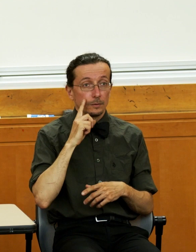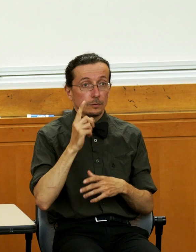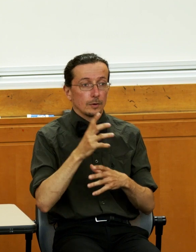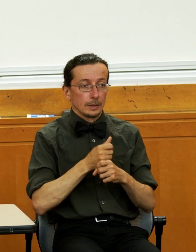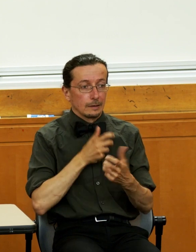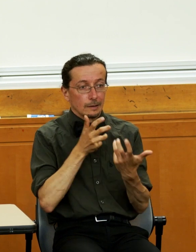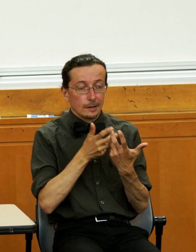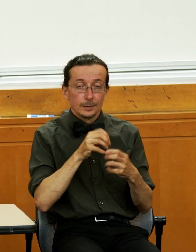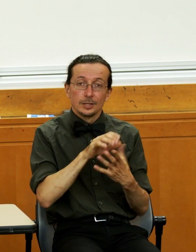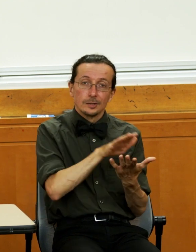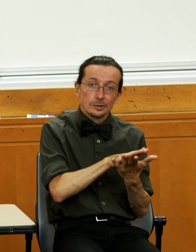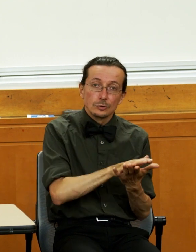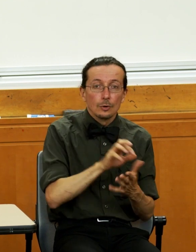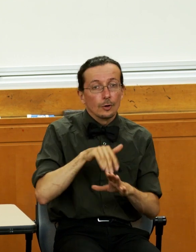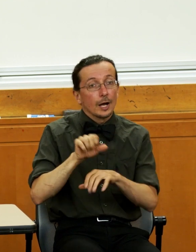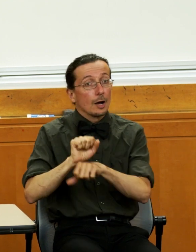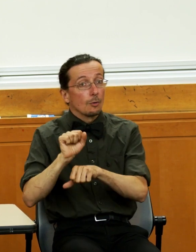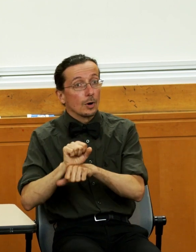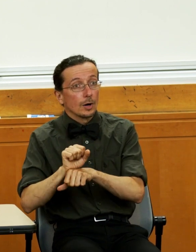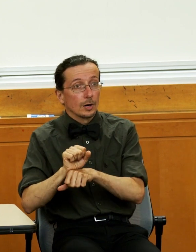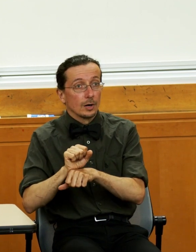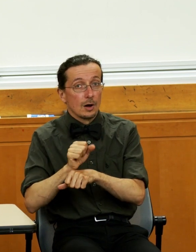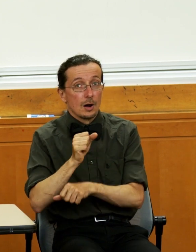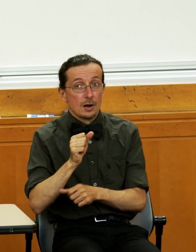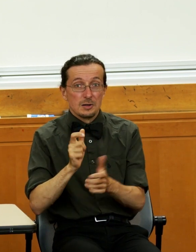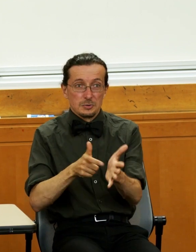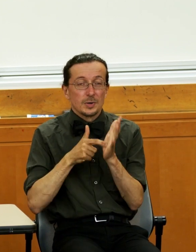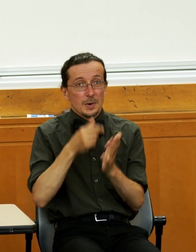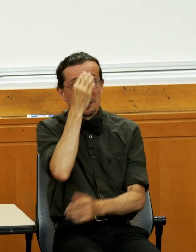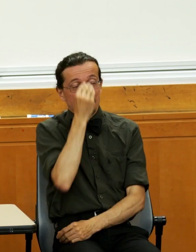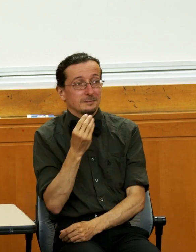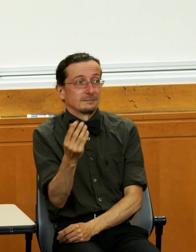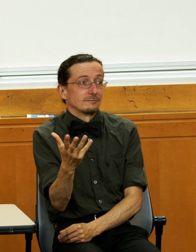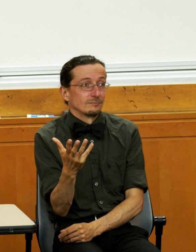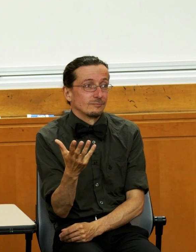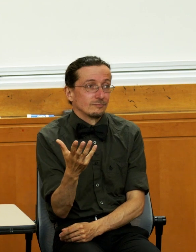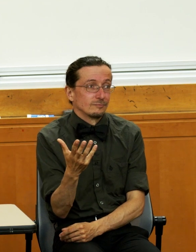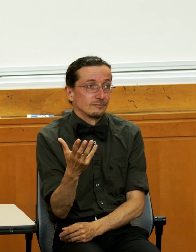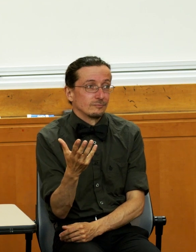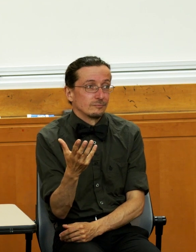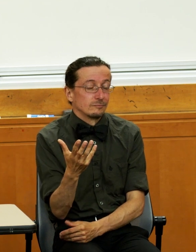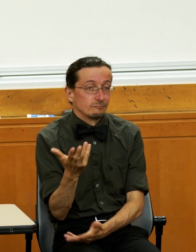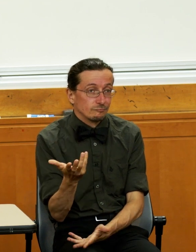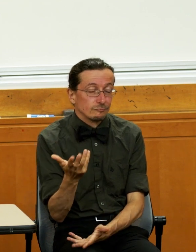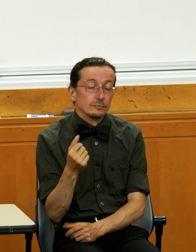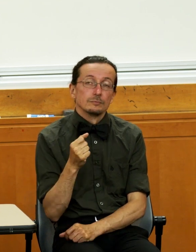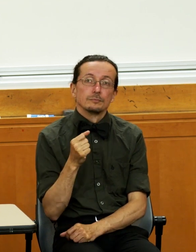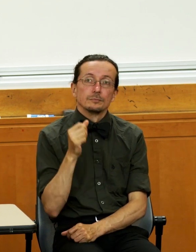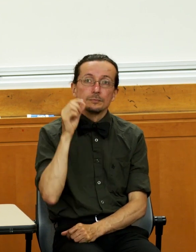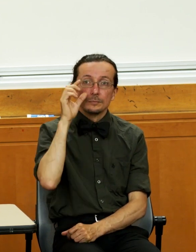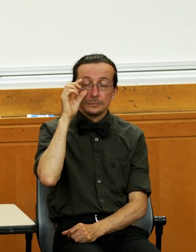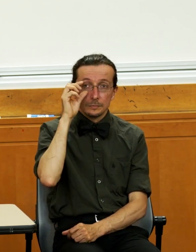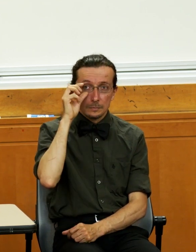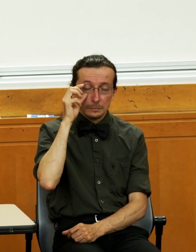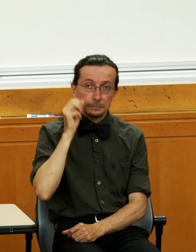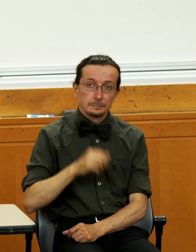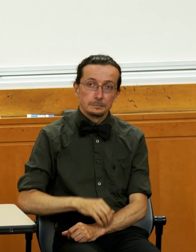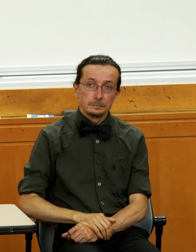workplace, etcetera, disclosure is required. So, I think that, hopefully, the company or the entity